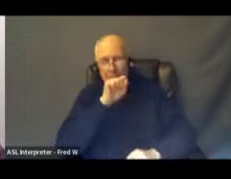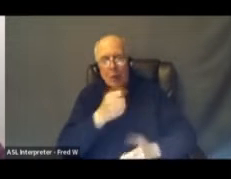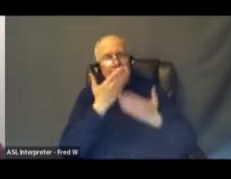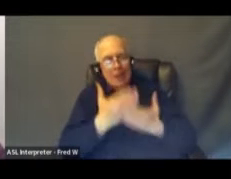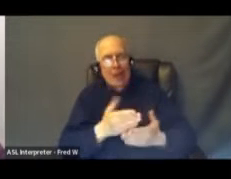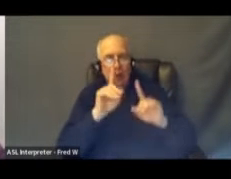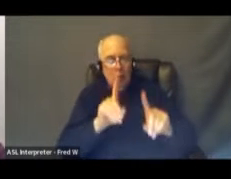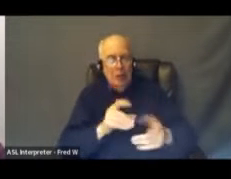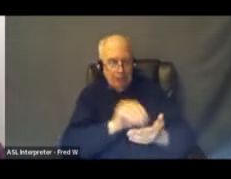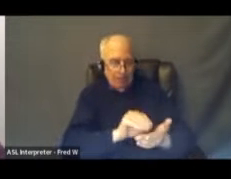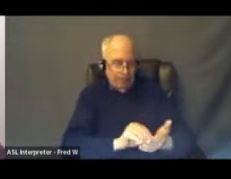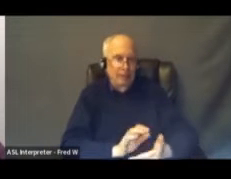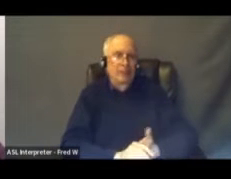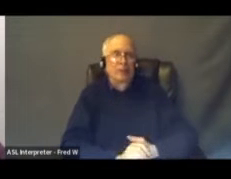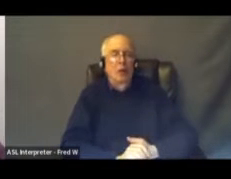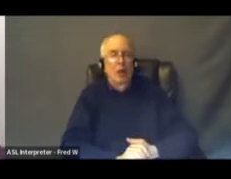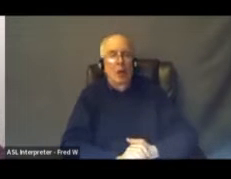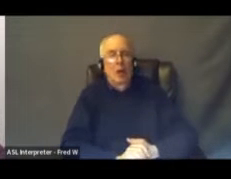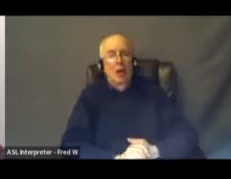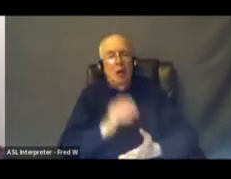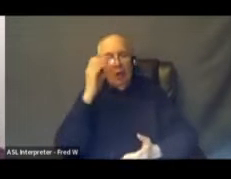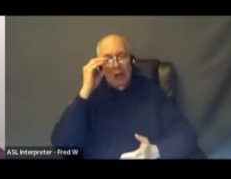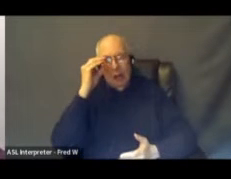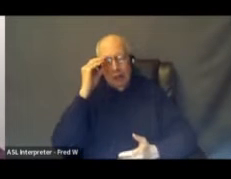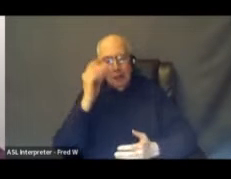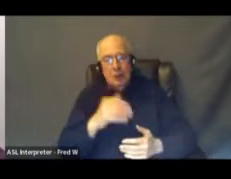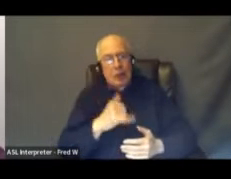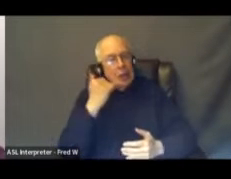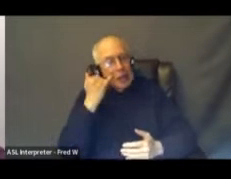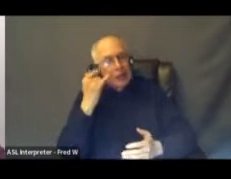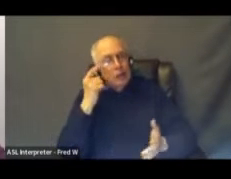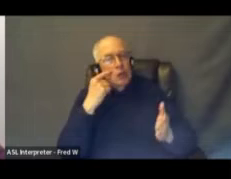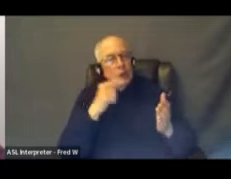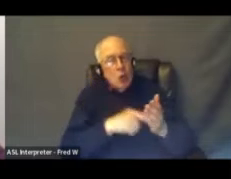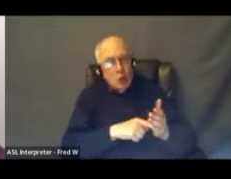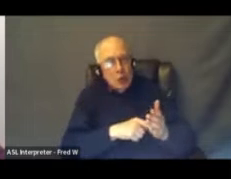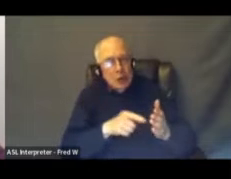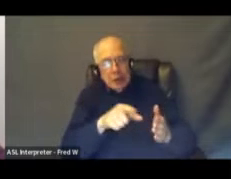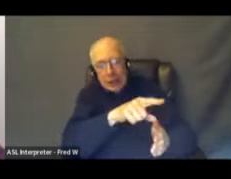Before moving on, from any question, if you notice that they're still thinking, allow